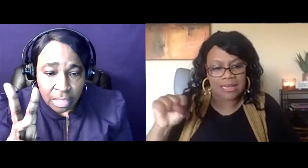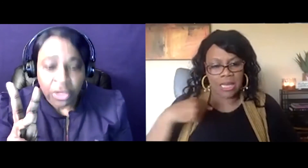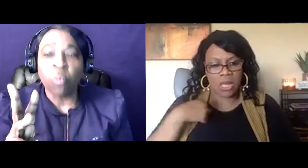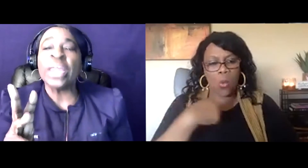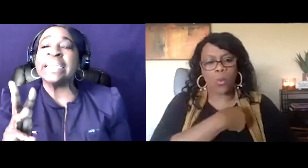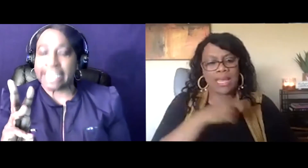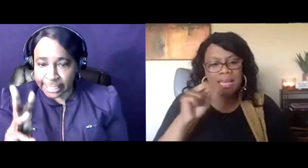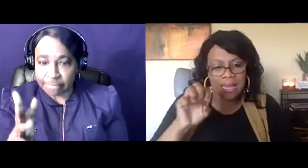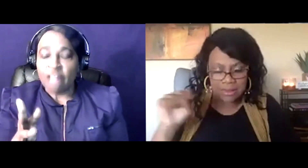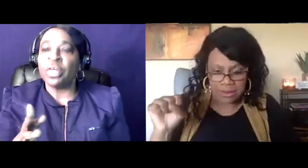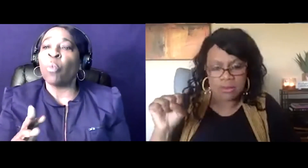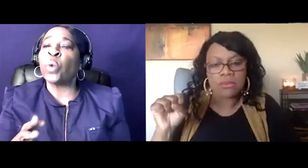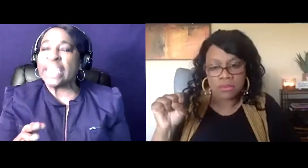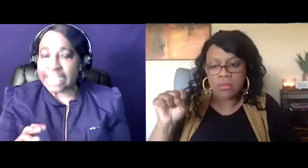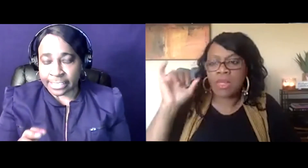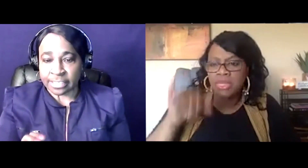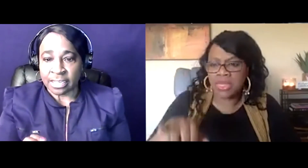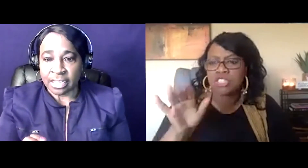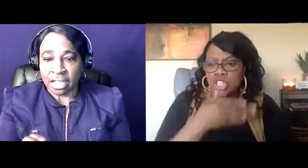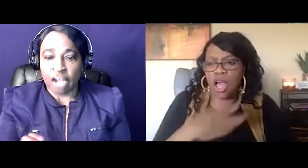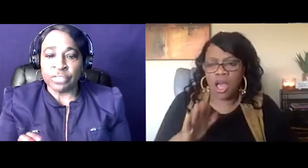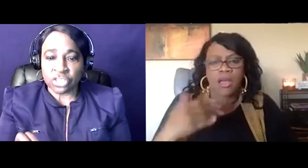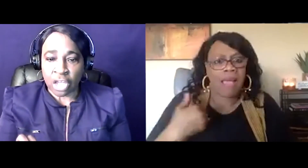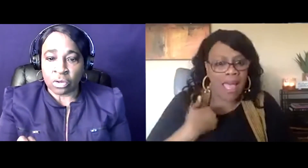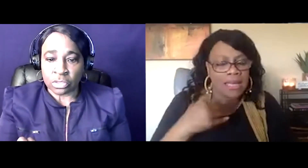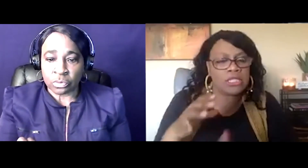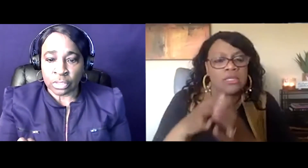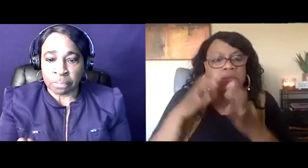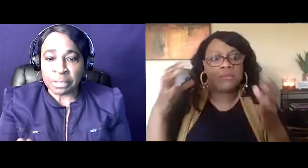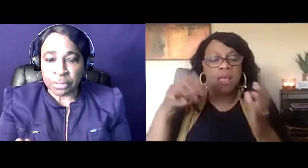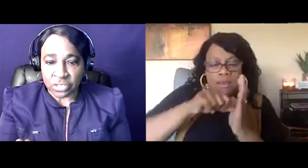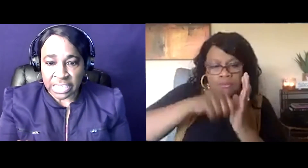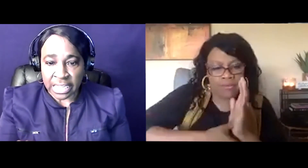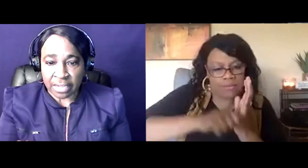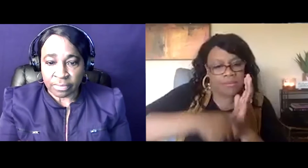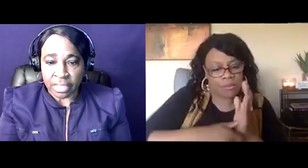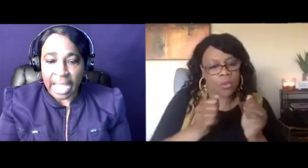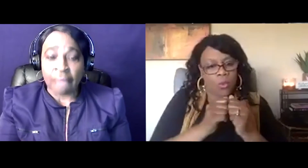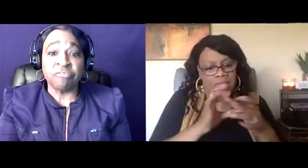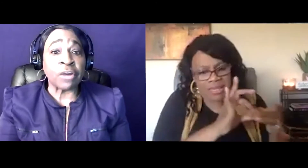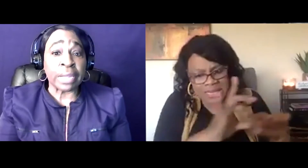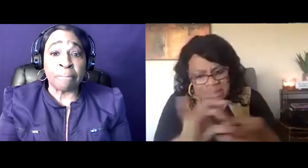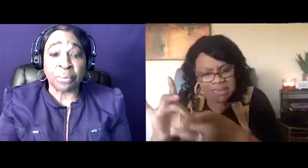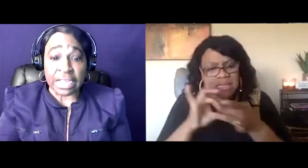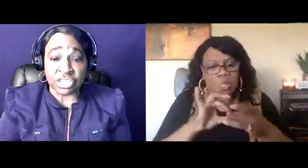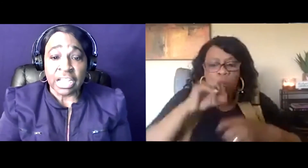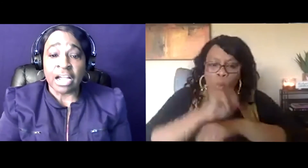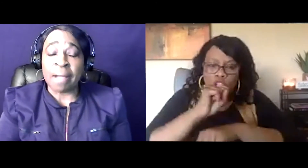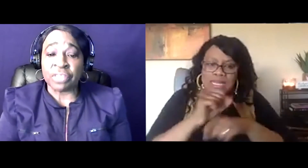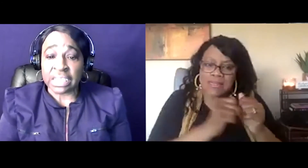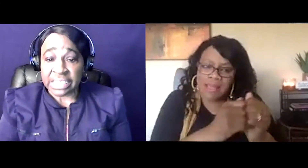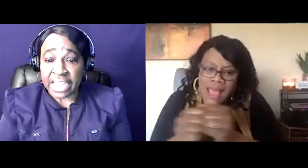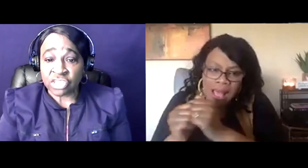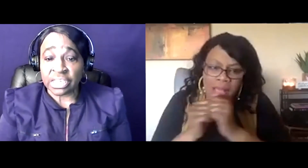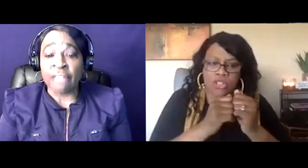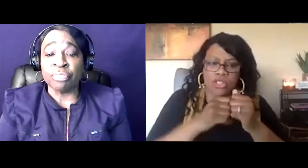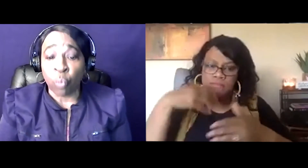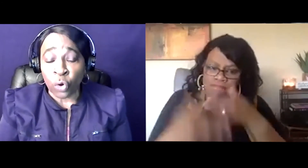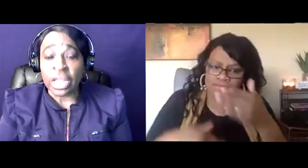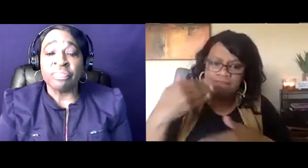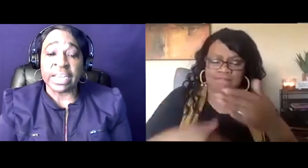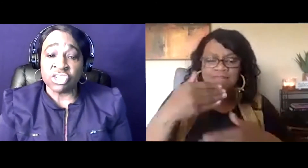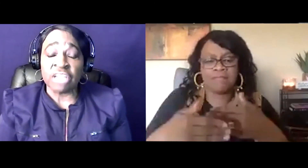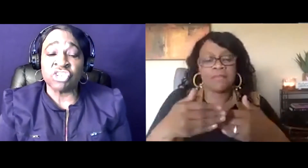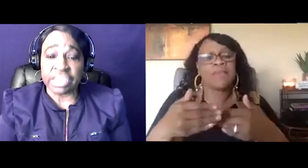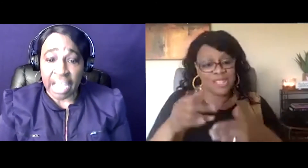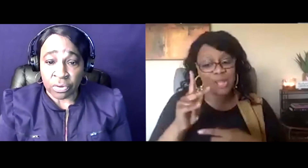The "we-ness" of the songs that people are singing. I'm very impressed about the connection and the work that is done together.